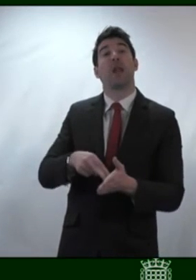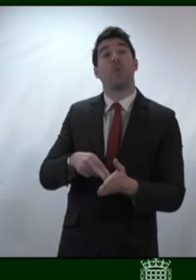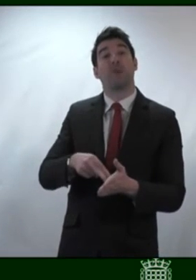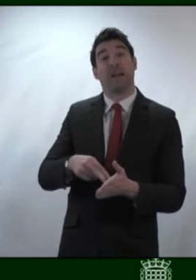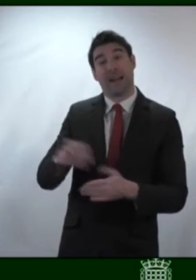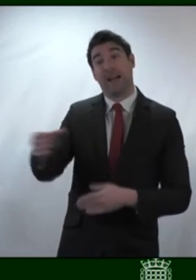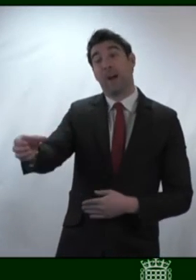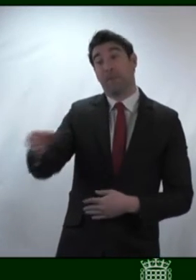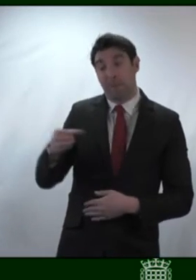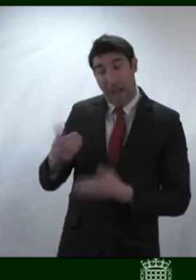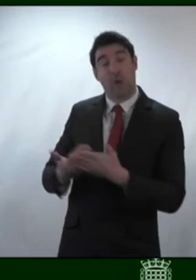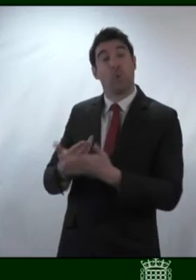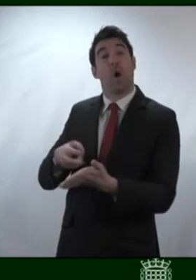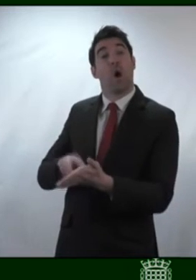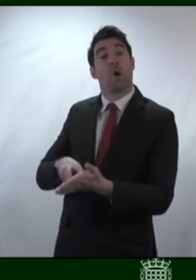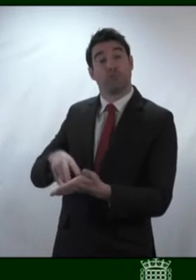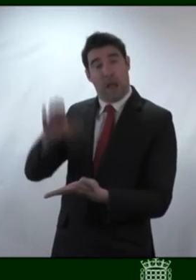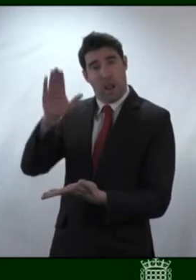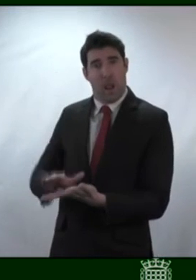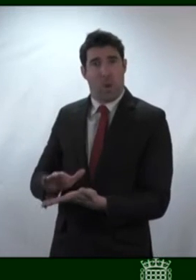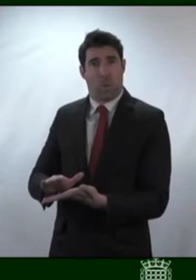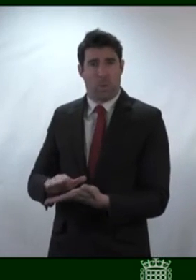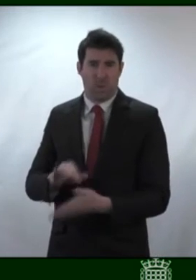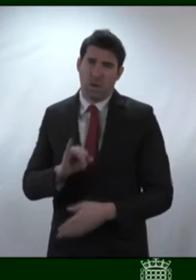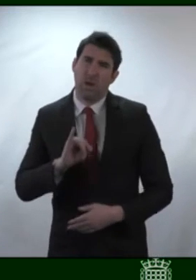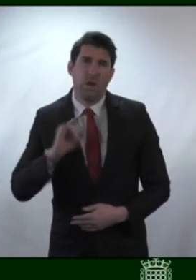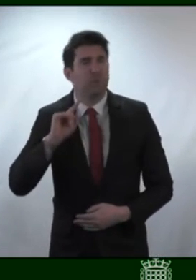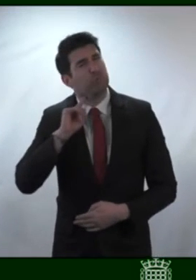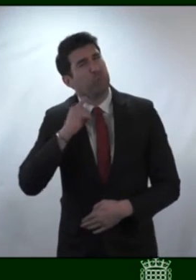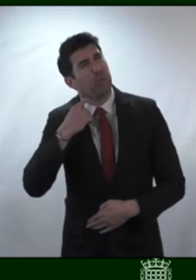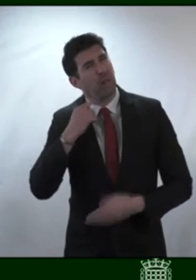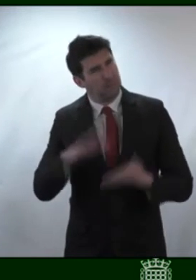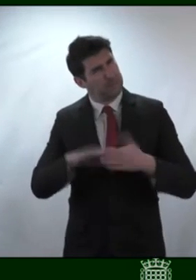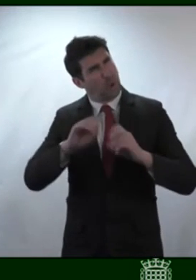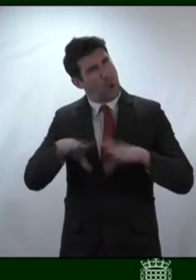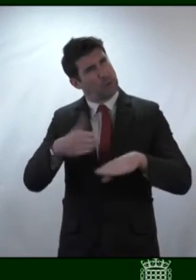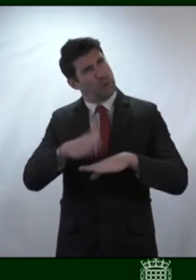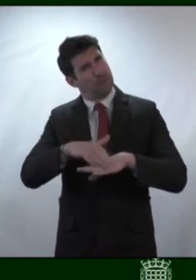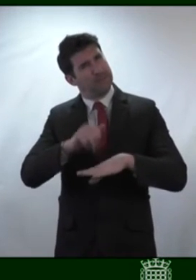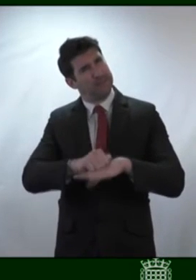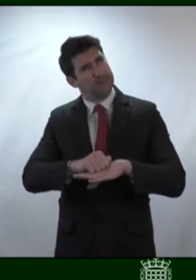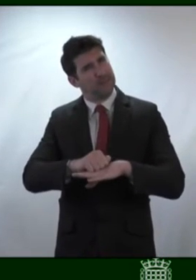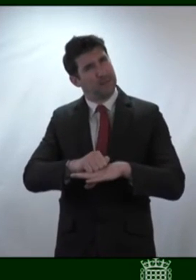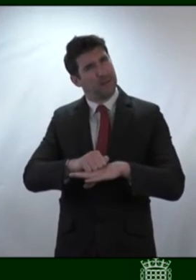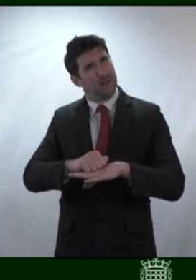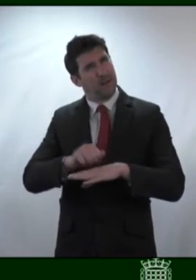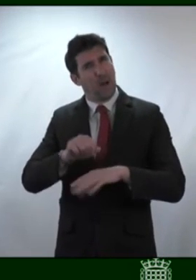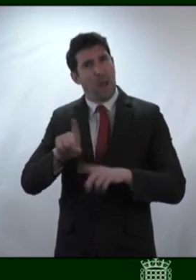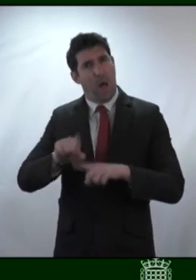and causes real hurt and anger. Will the Prime Minister join me in calling on Centrica to